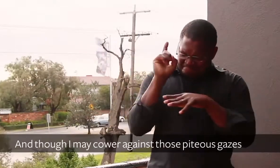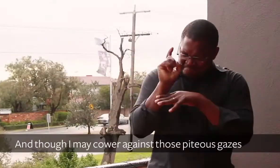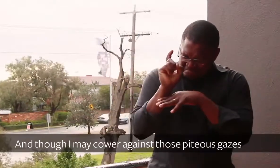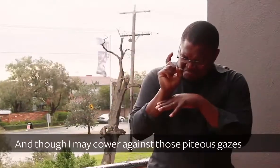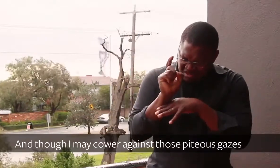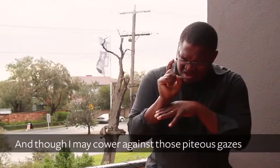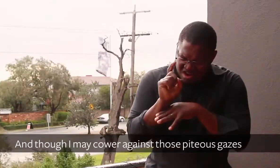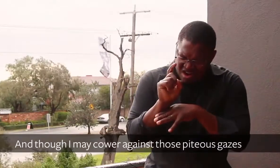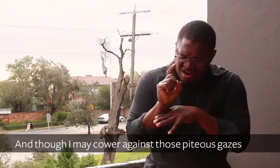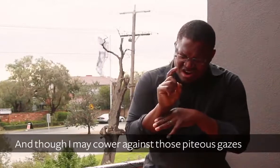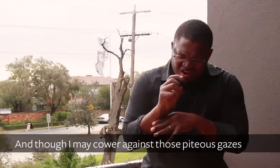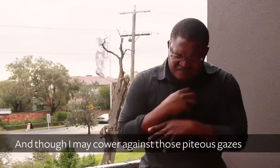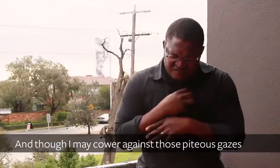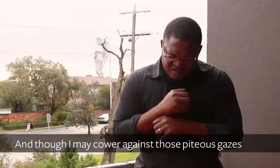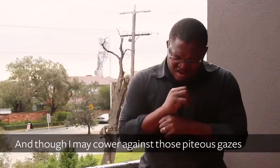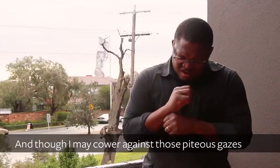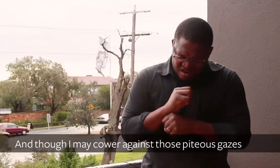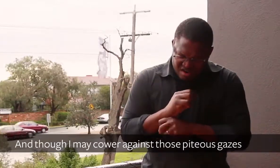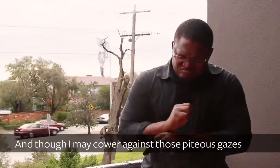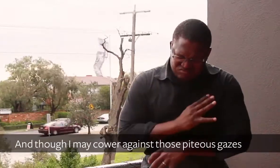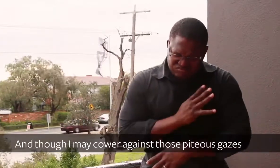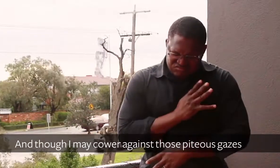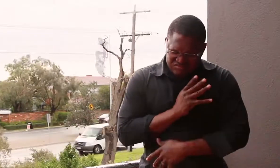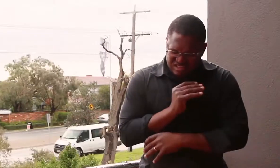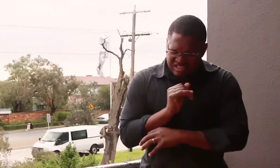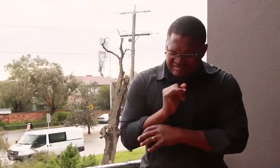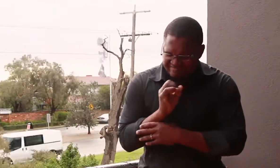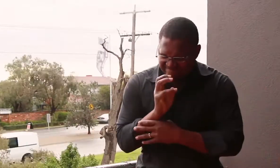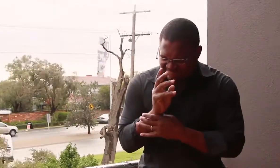may cower against those piteous gazes,